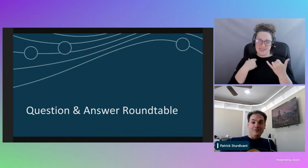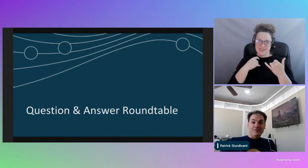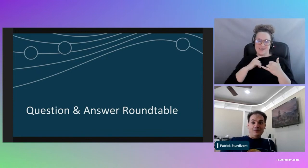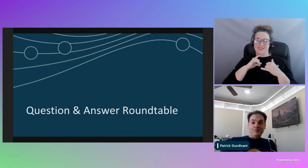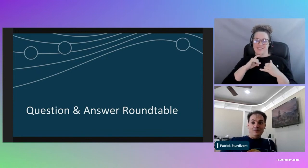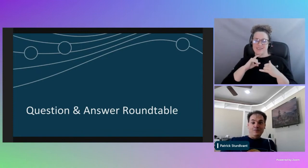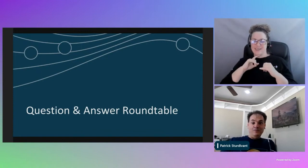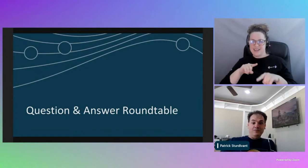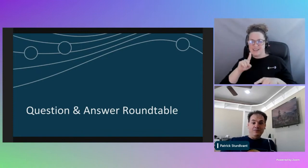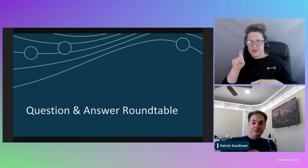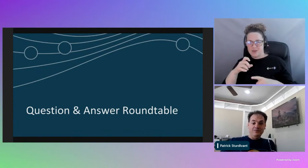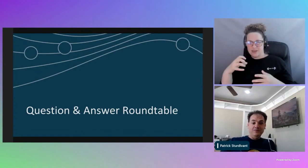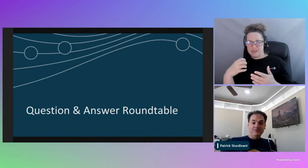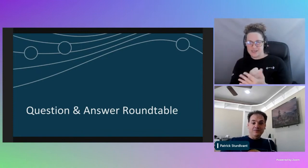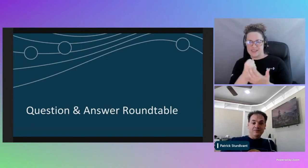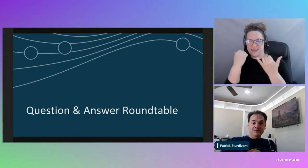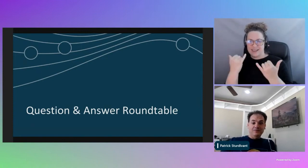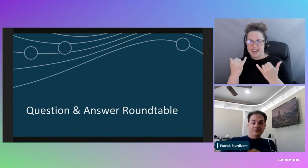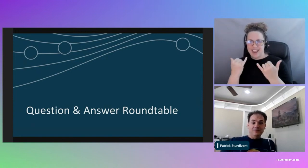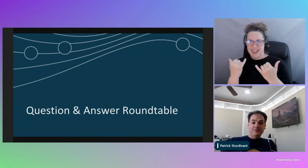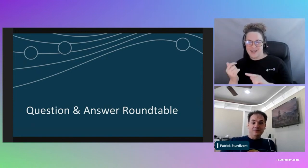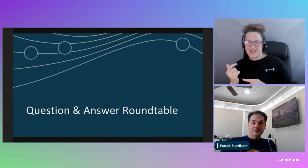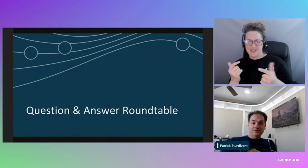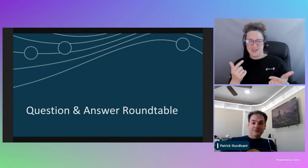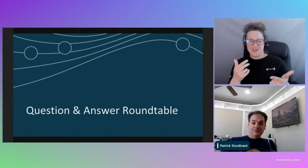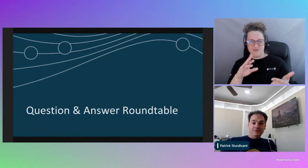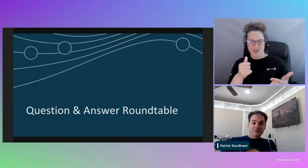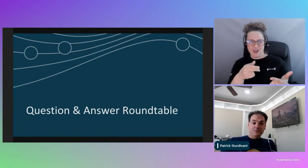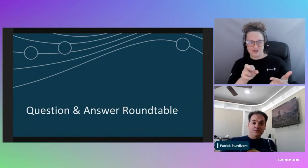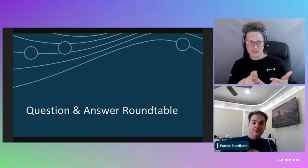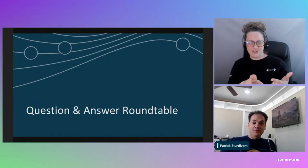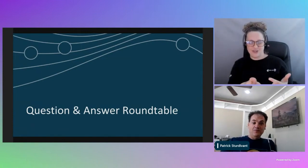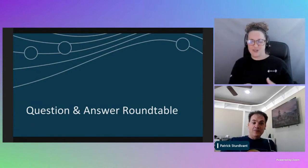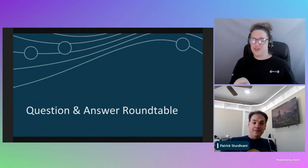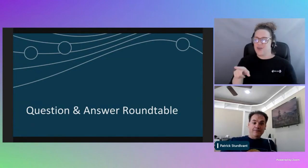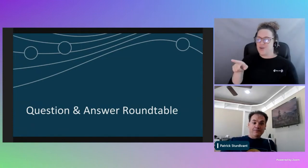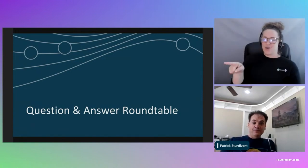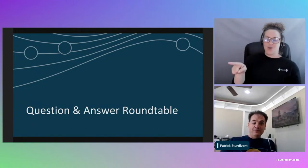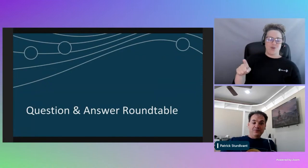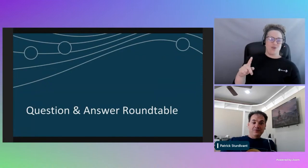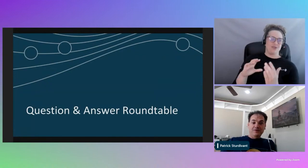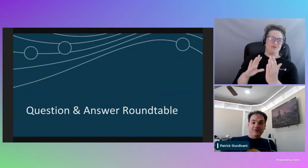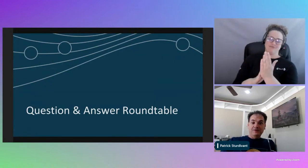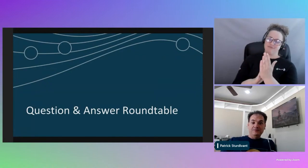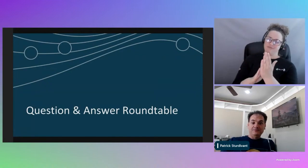Patrick. You did an awesome, awesome job. Thank you so much.